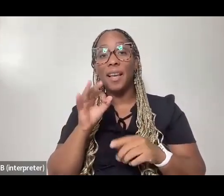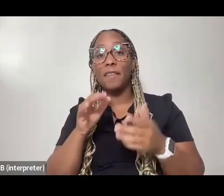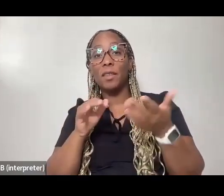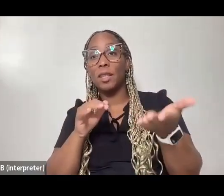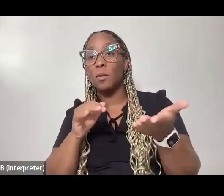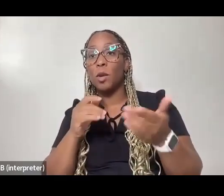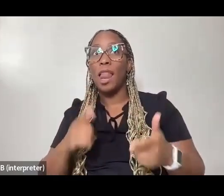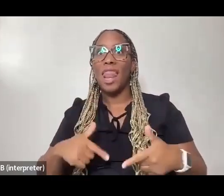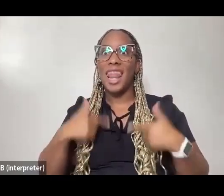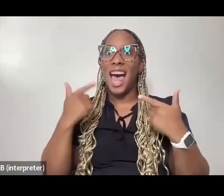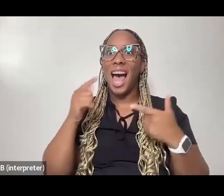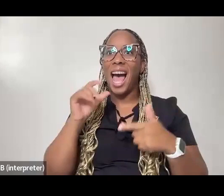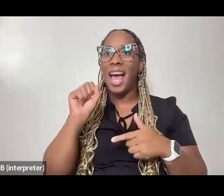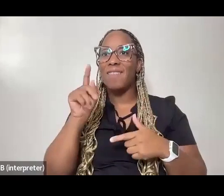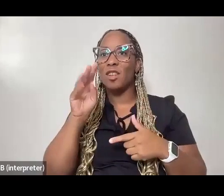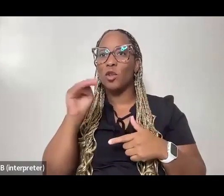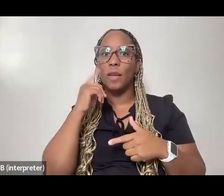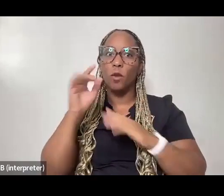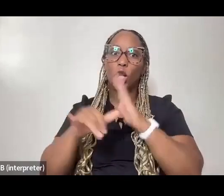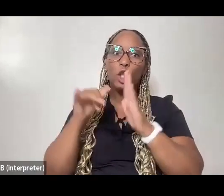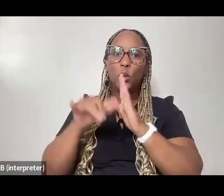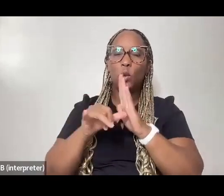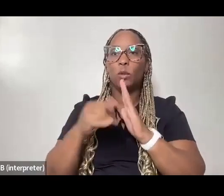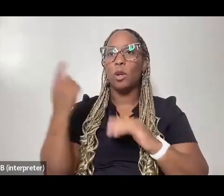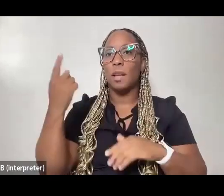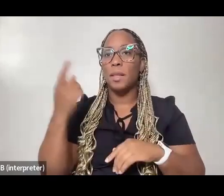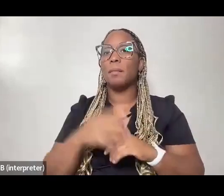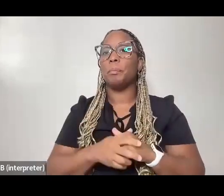livestreaming to YouTube or something like that, that